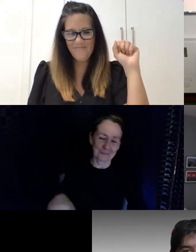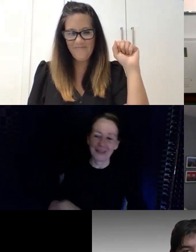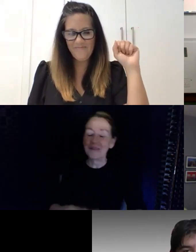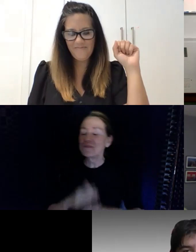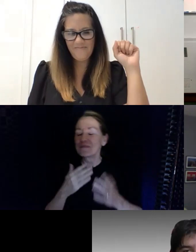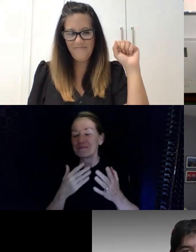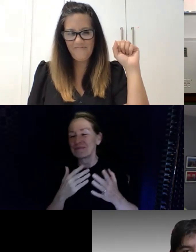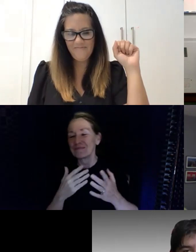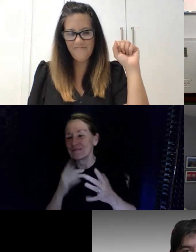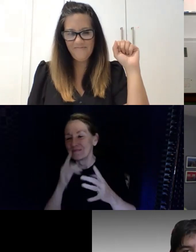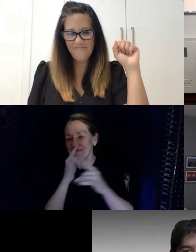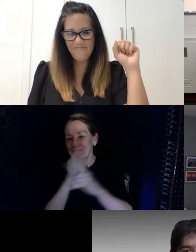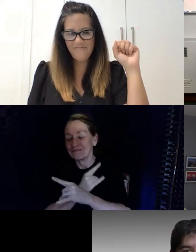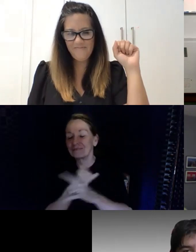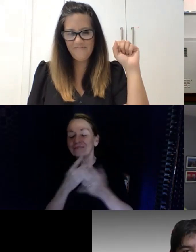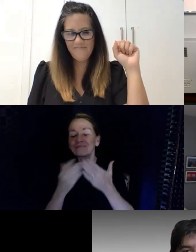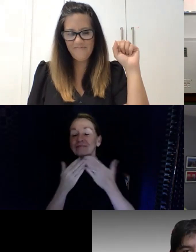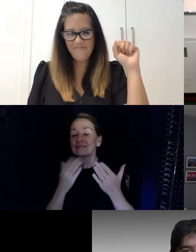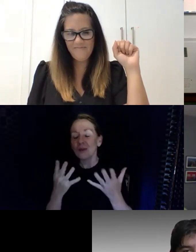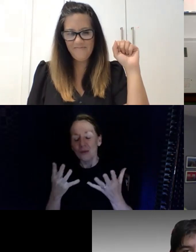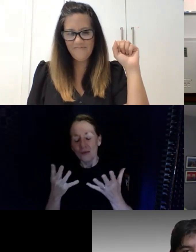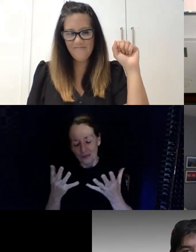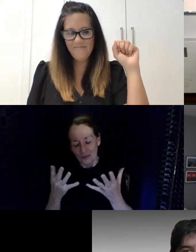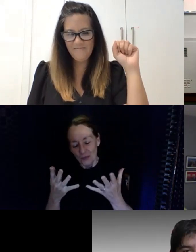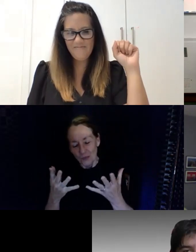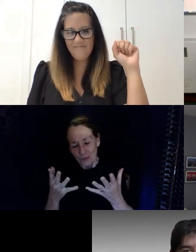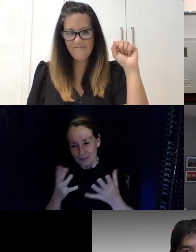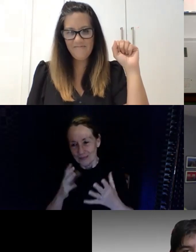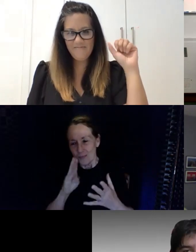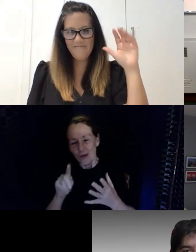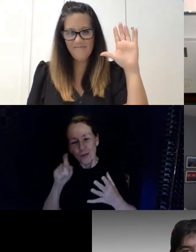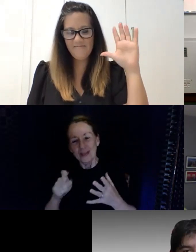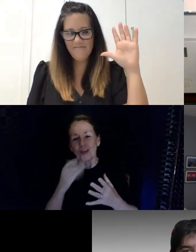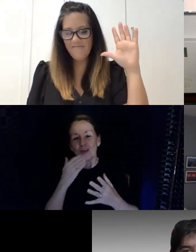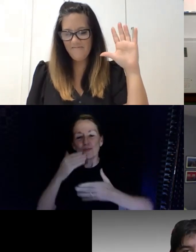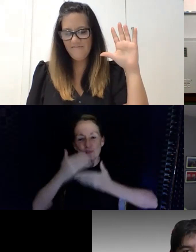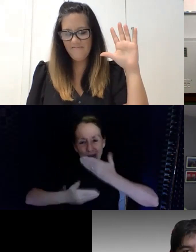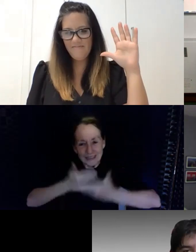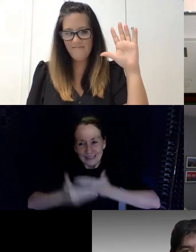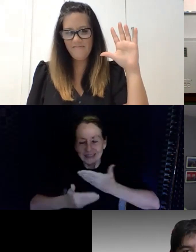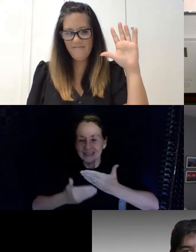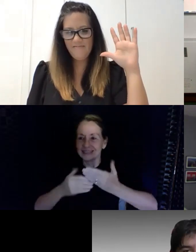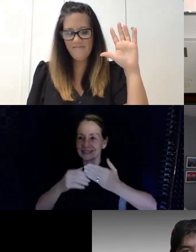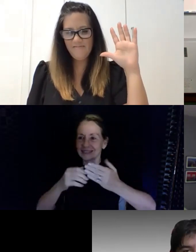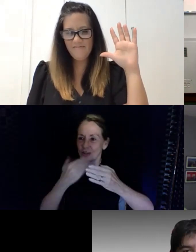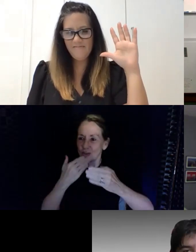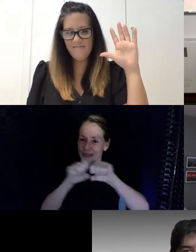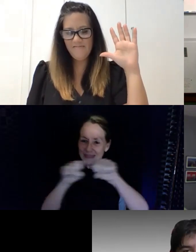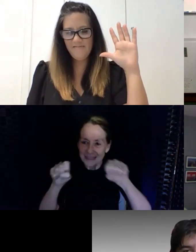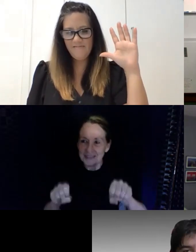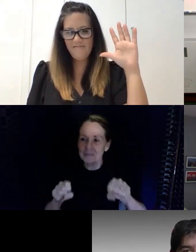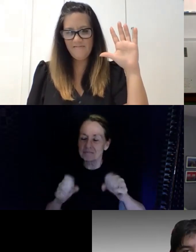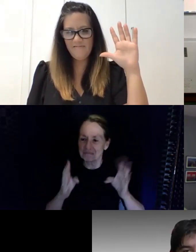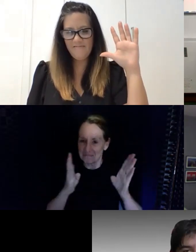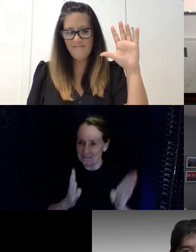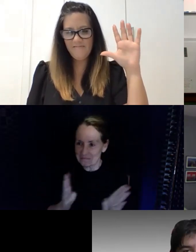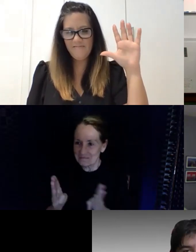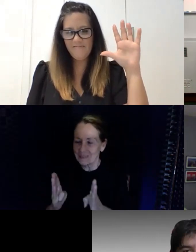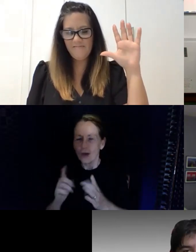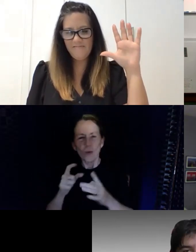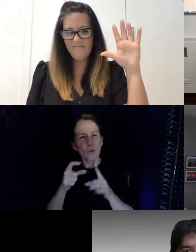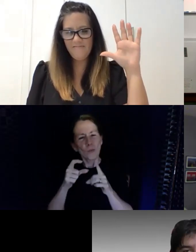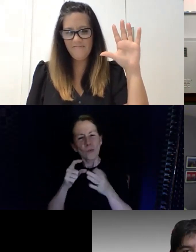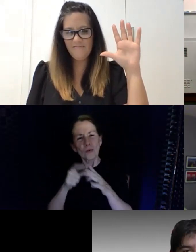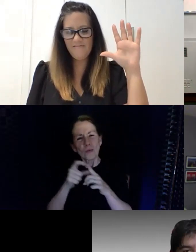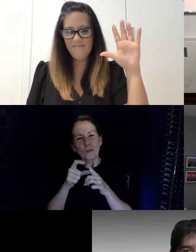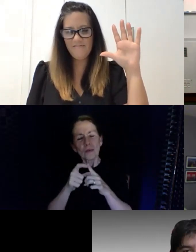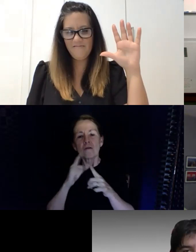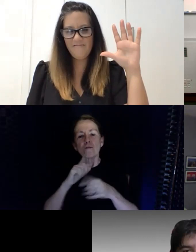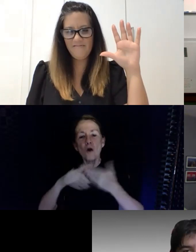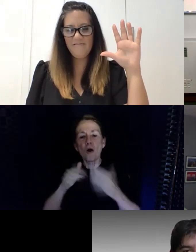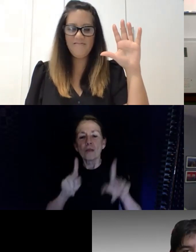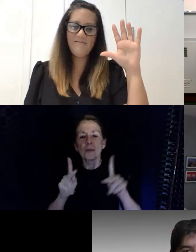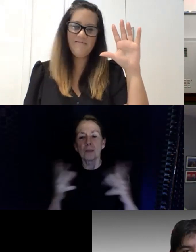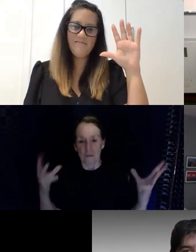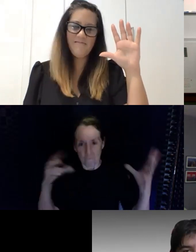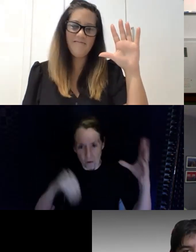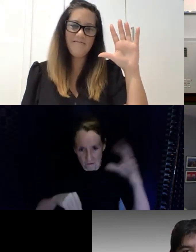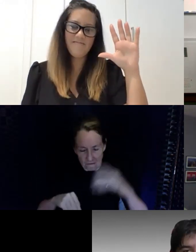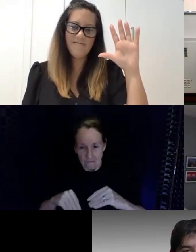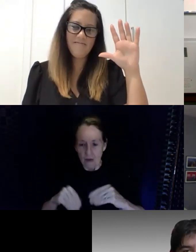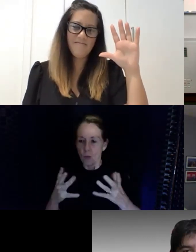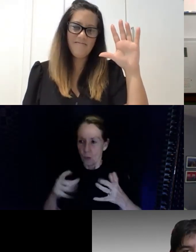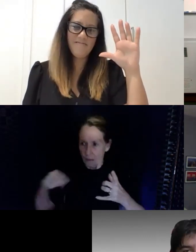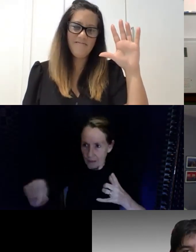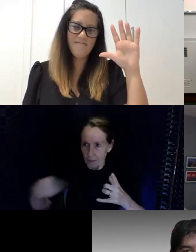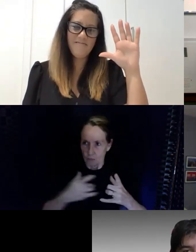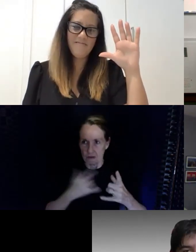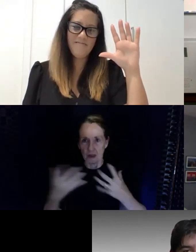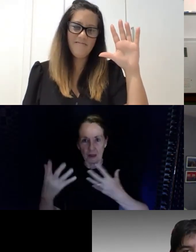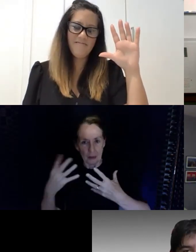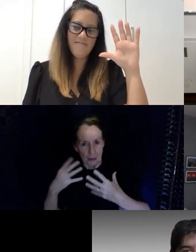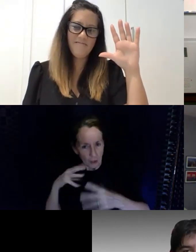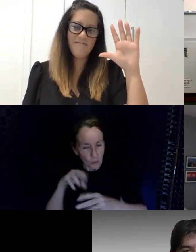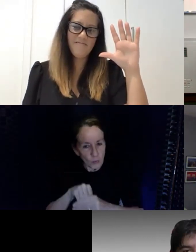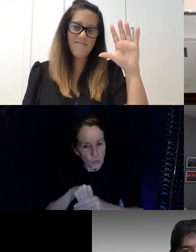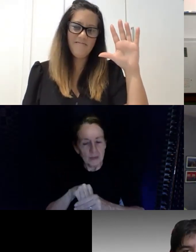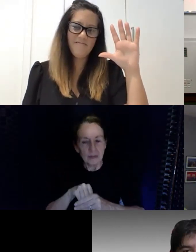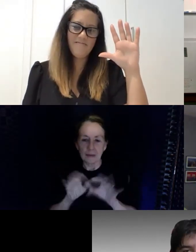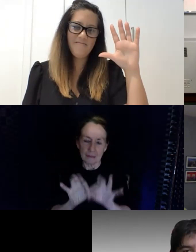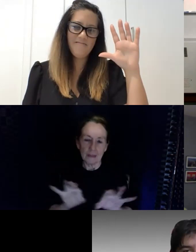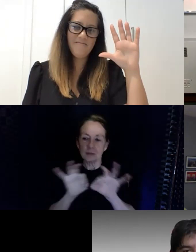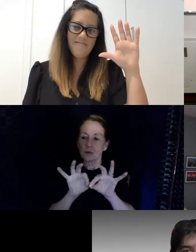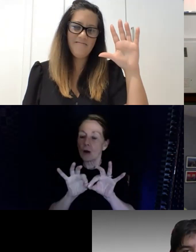PARTY.